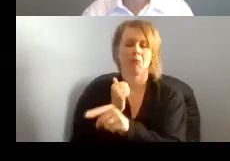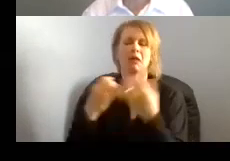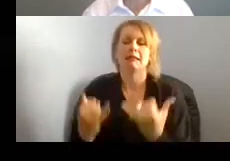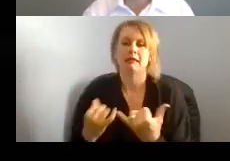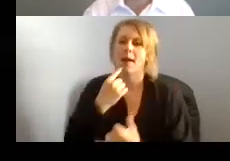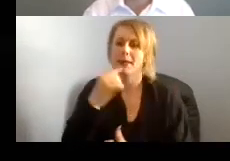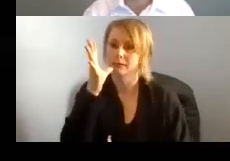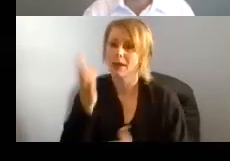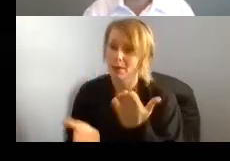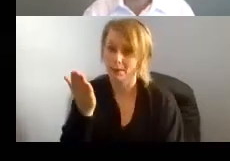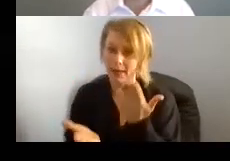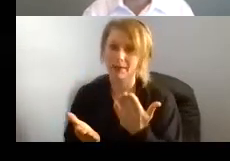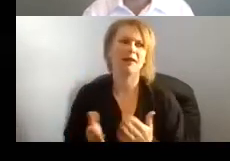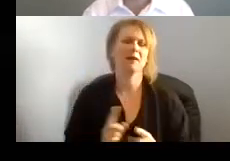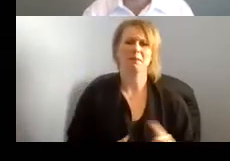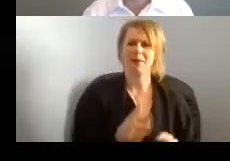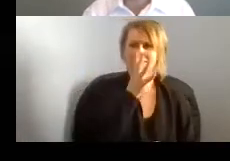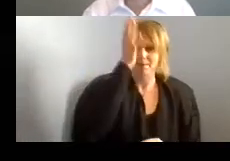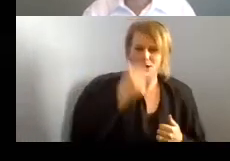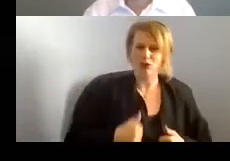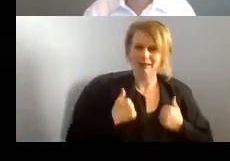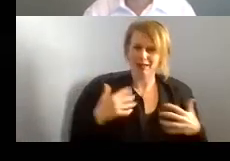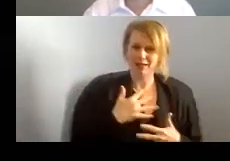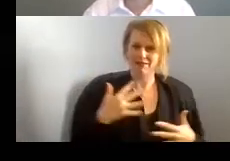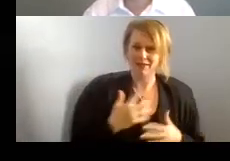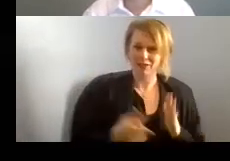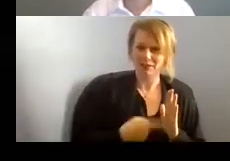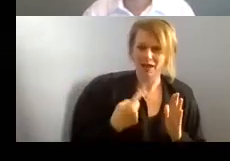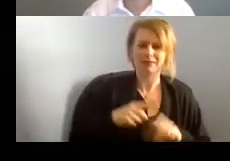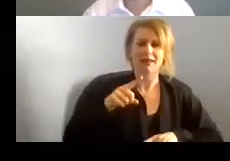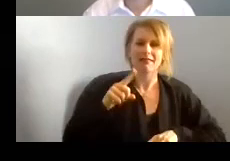overwhelmed by their feelings that they don’t feel like they can talk about it.